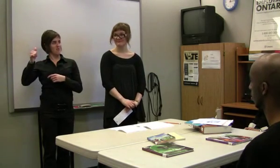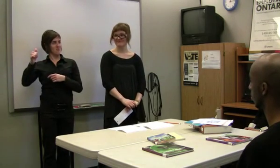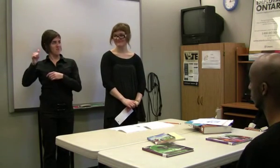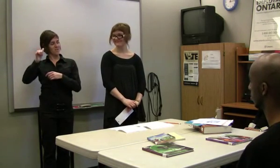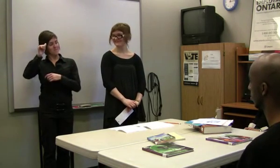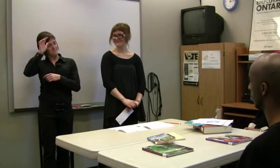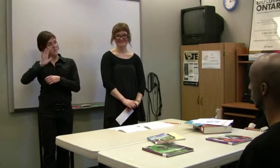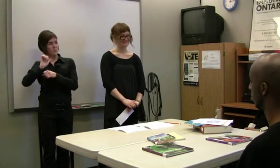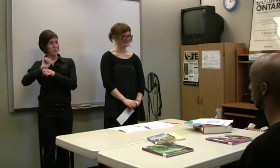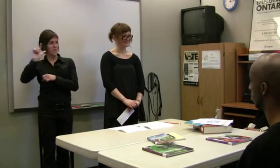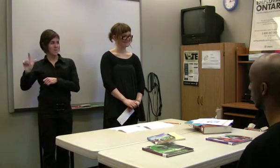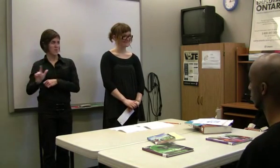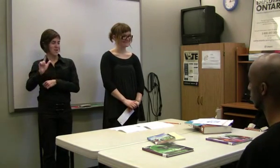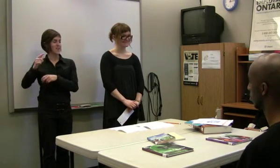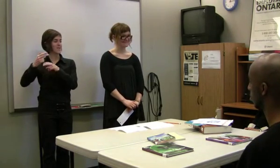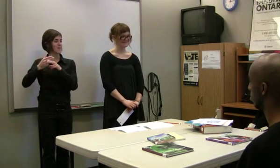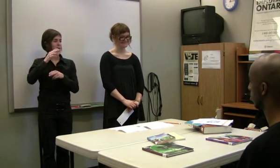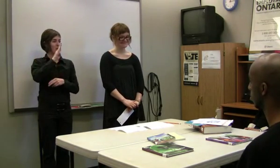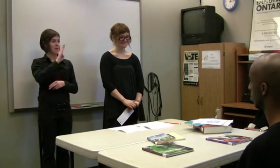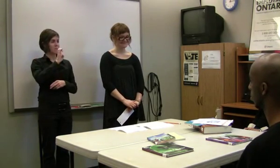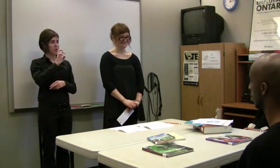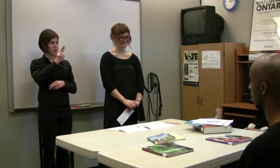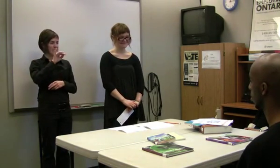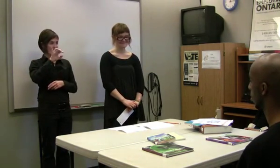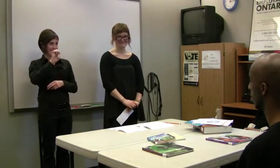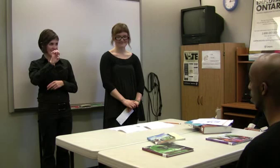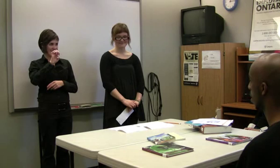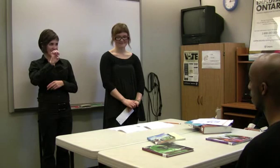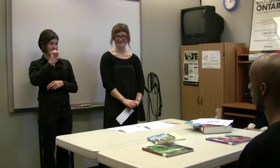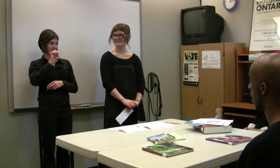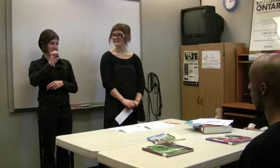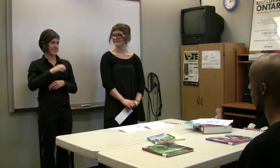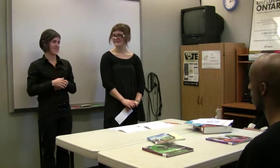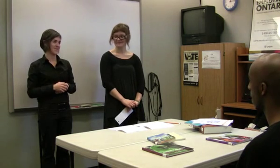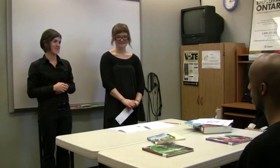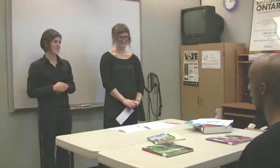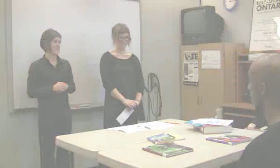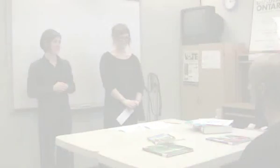It will be my colleague, Bernie.